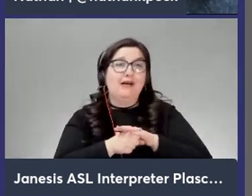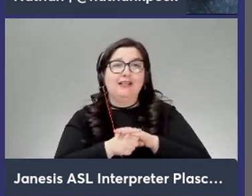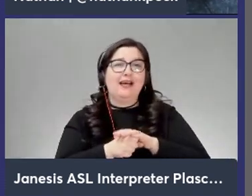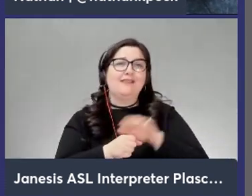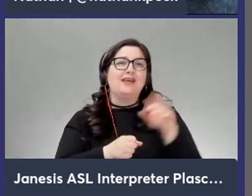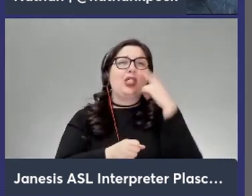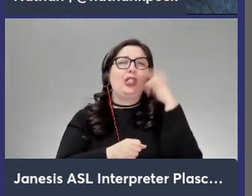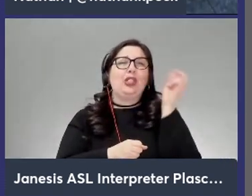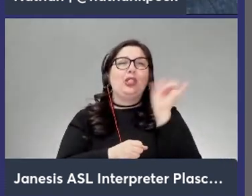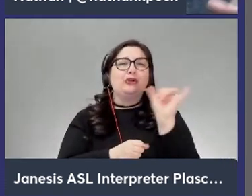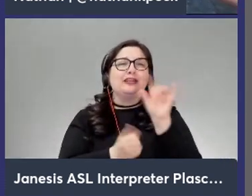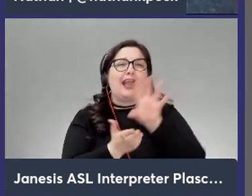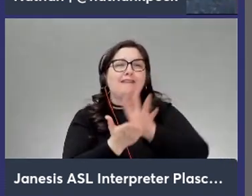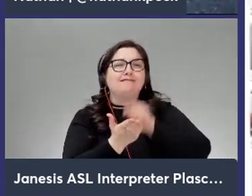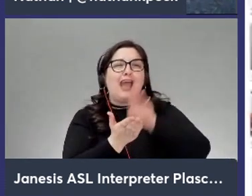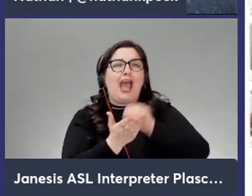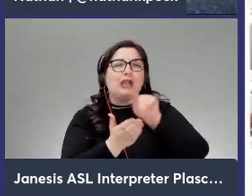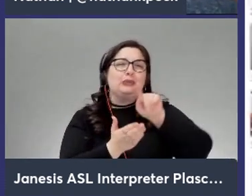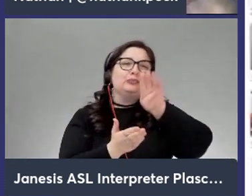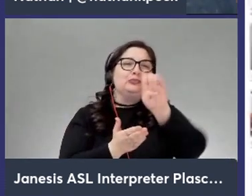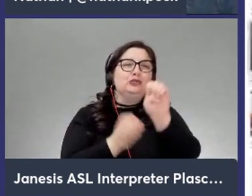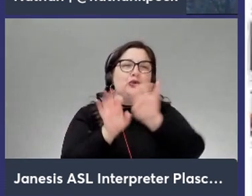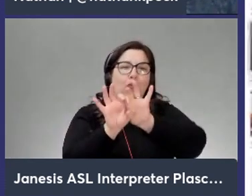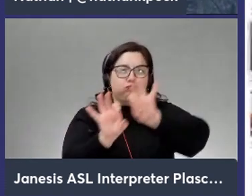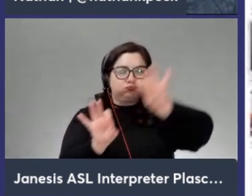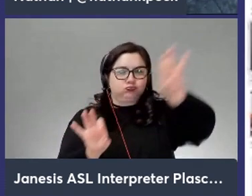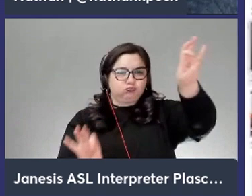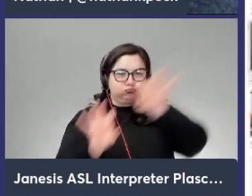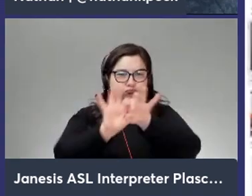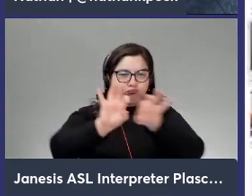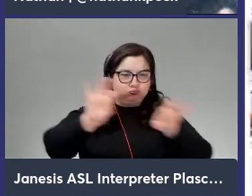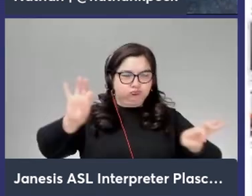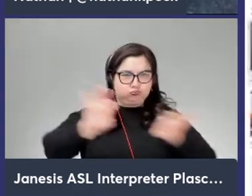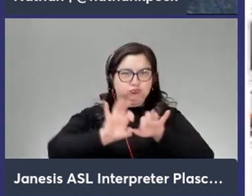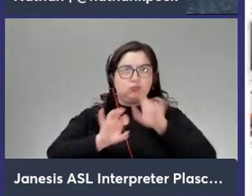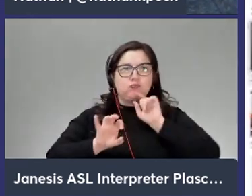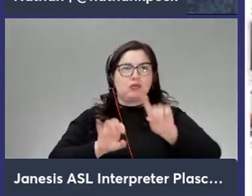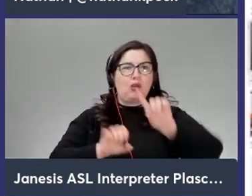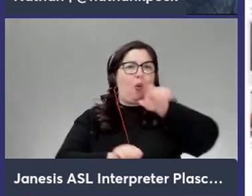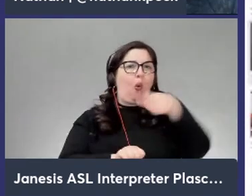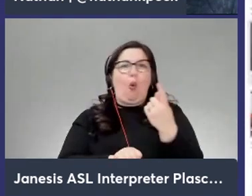And it was this huge physical device, but it was only storing like a few kilobytes of memory.